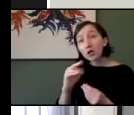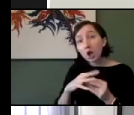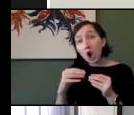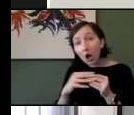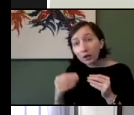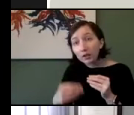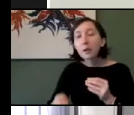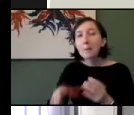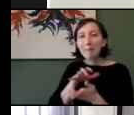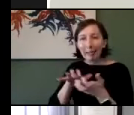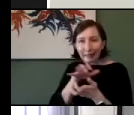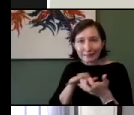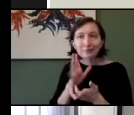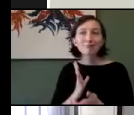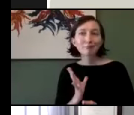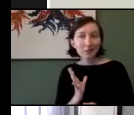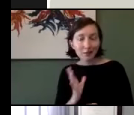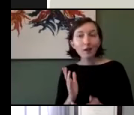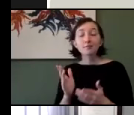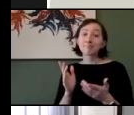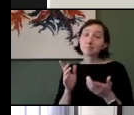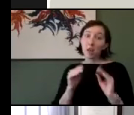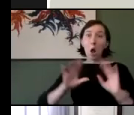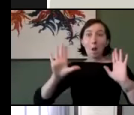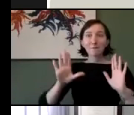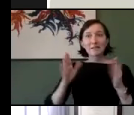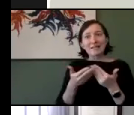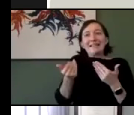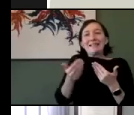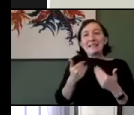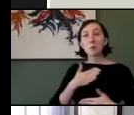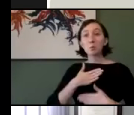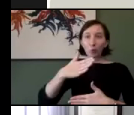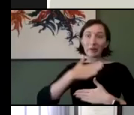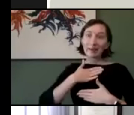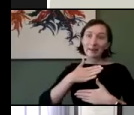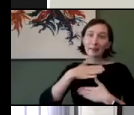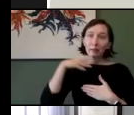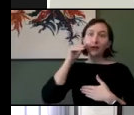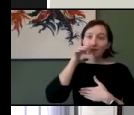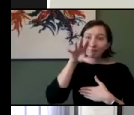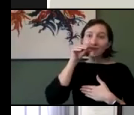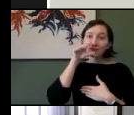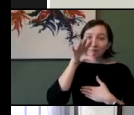are very breathable. Upper-left corner of the slide shows an animated image